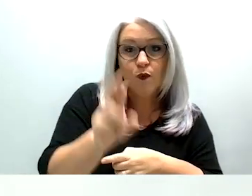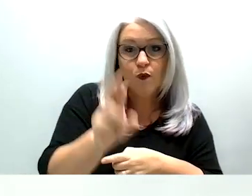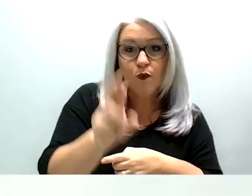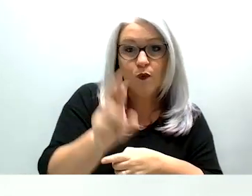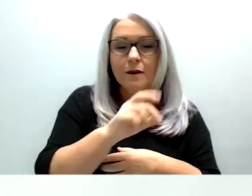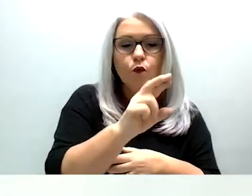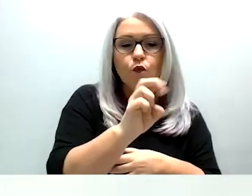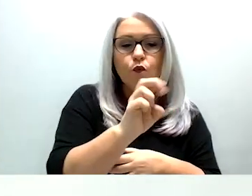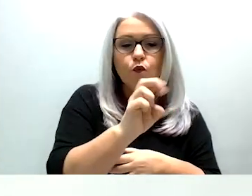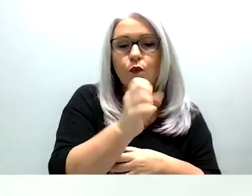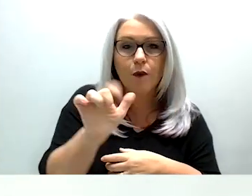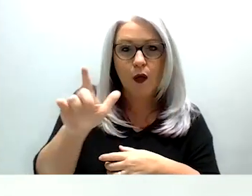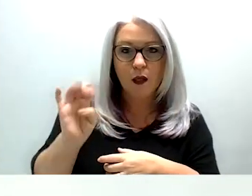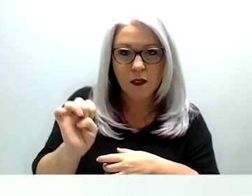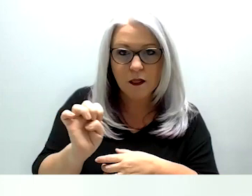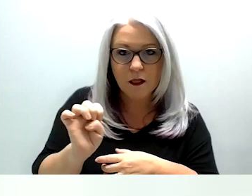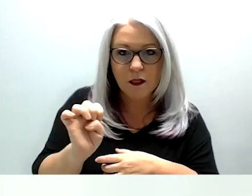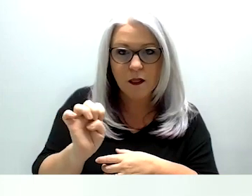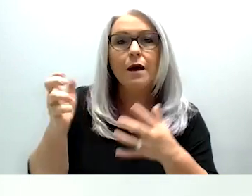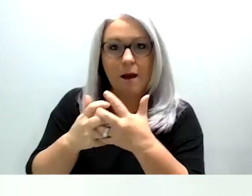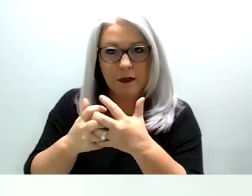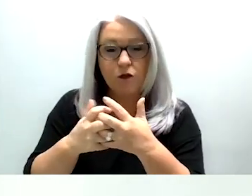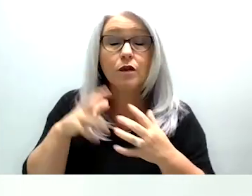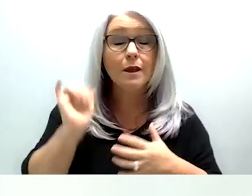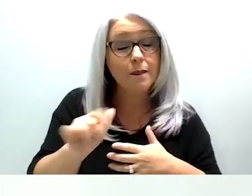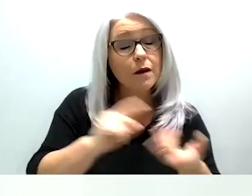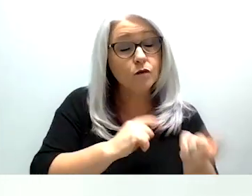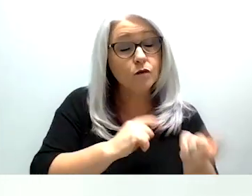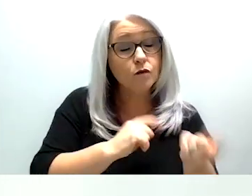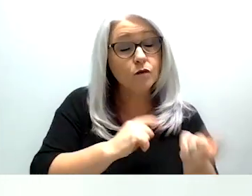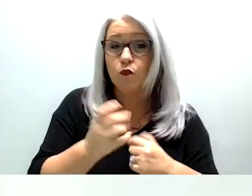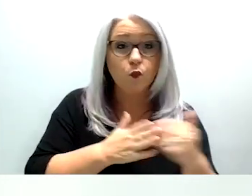those are changes in the way that a program or service or an